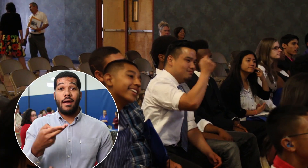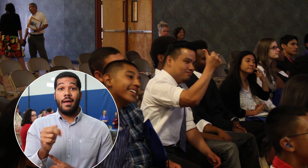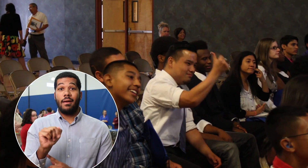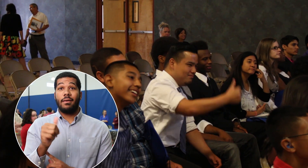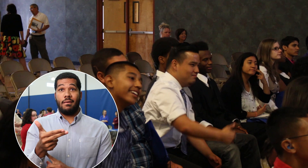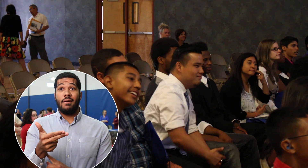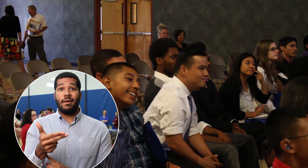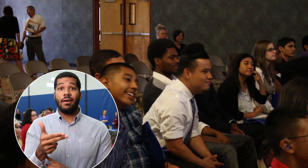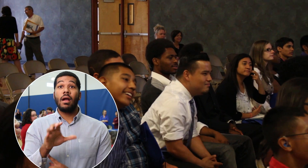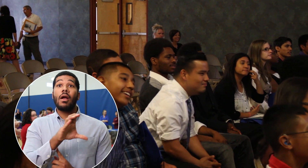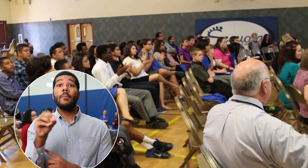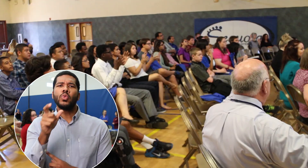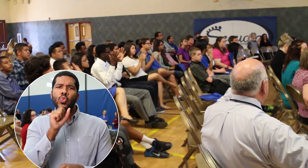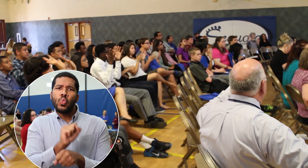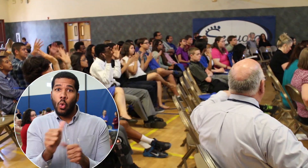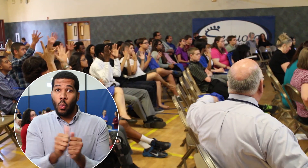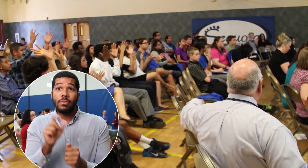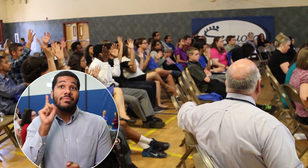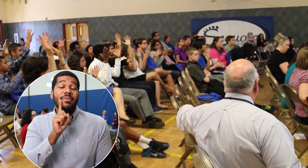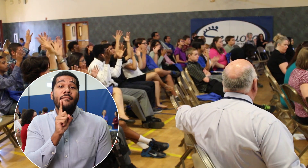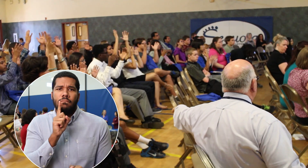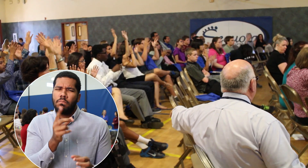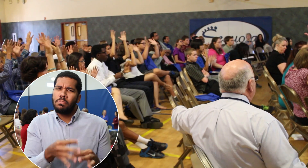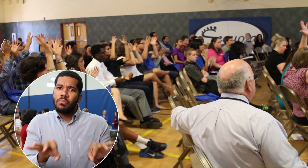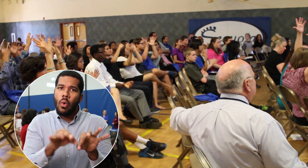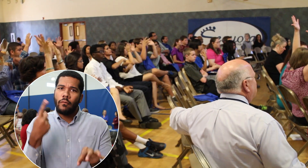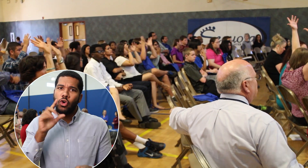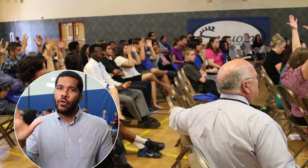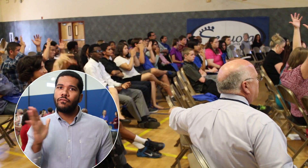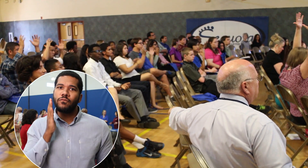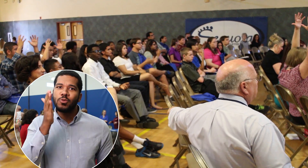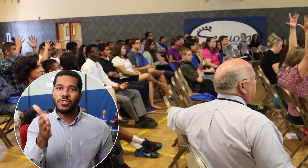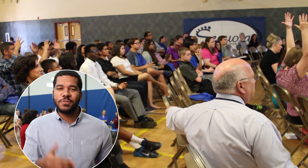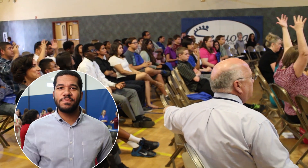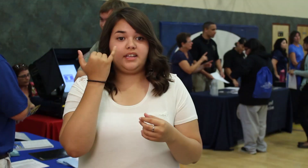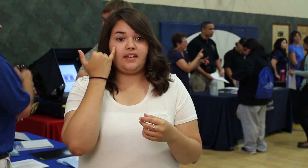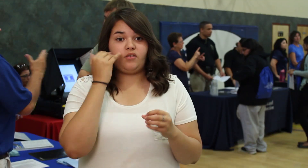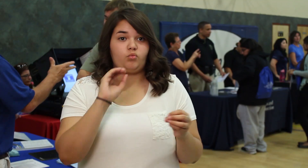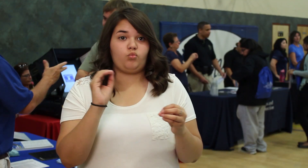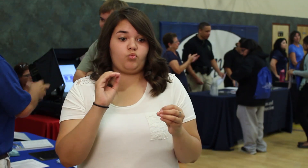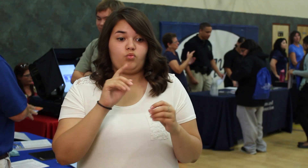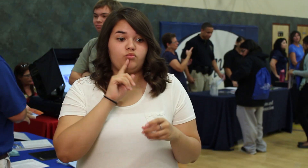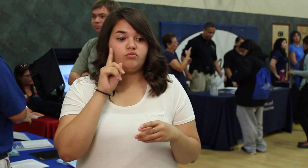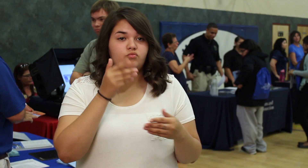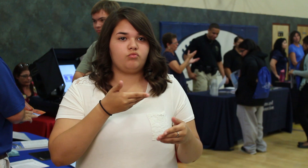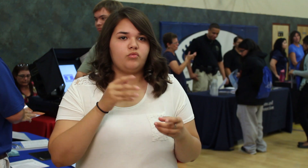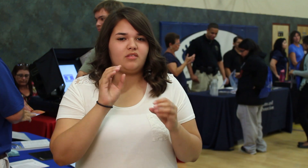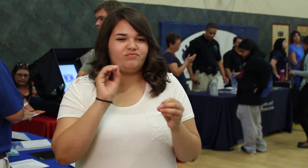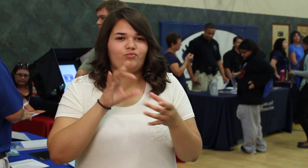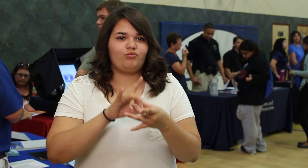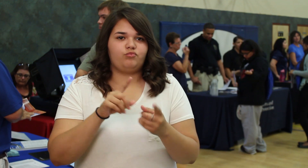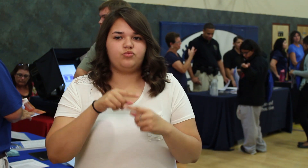For Hannah employers open to hiring Deaf people are important for her future. Hannah: "If there weren't any Deaf people who were given jobs though, then they wouldn't